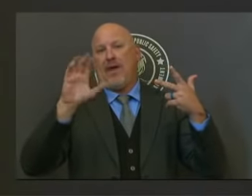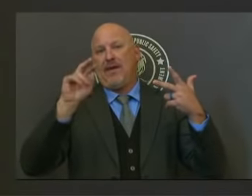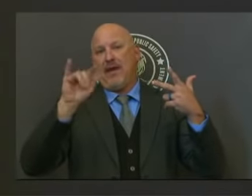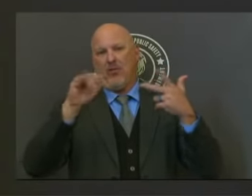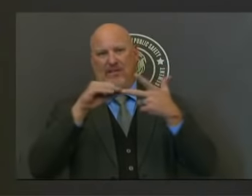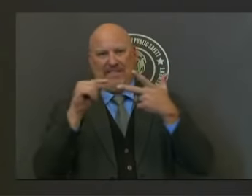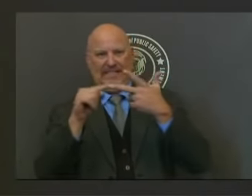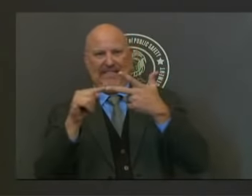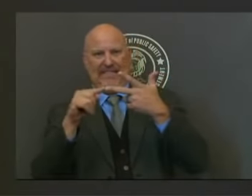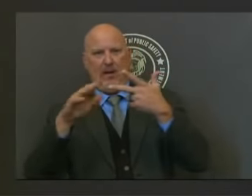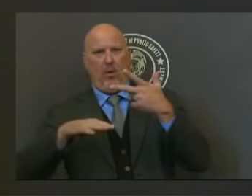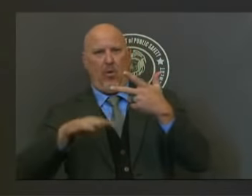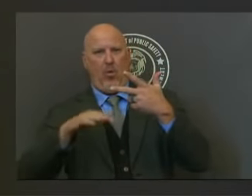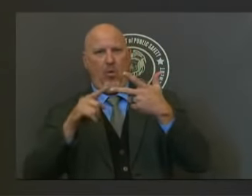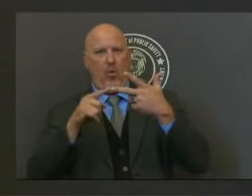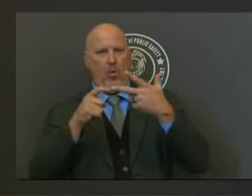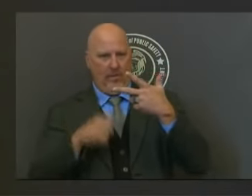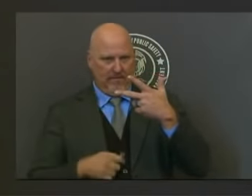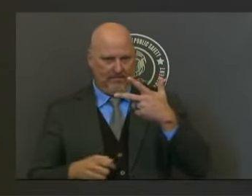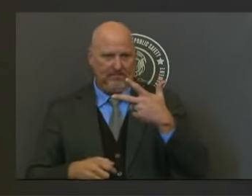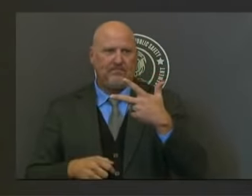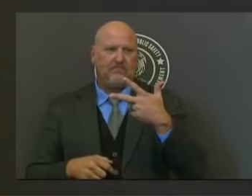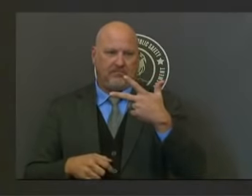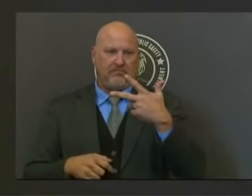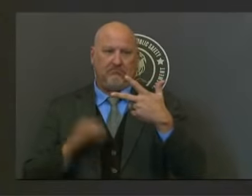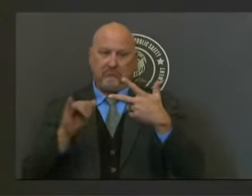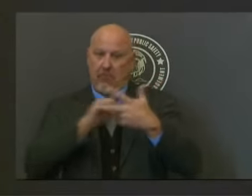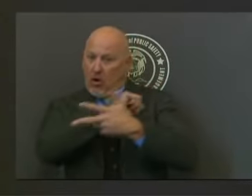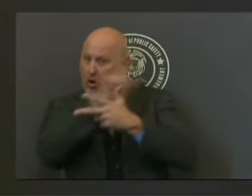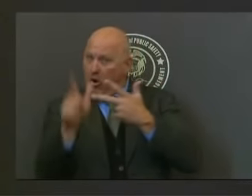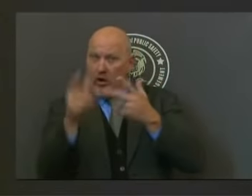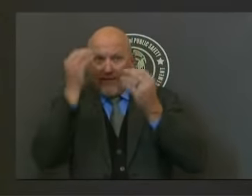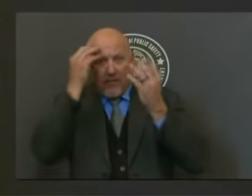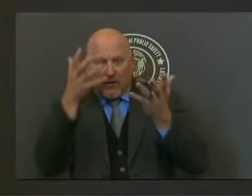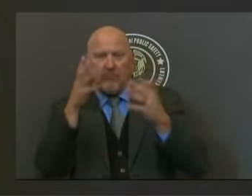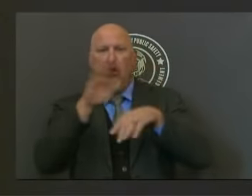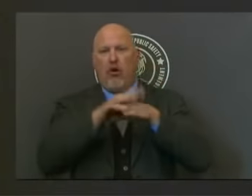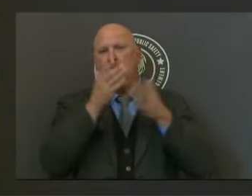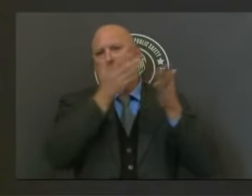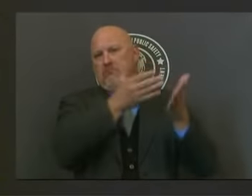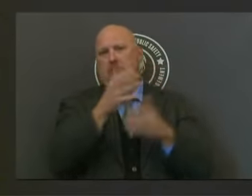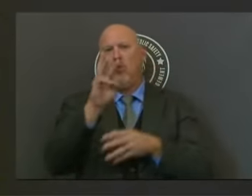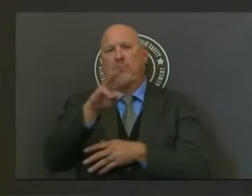to go end and look at the detail